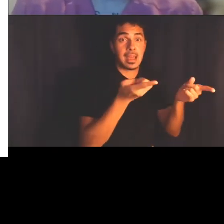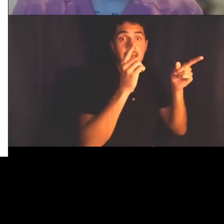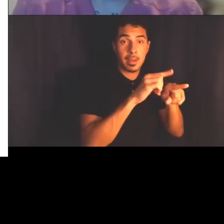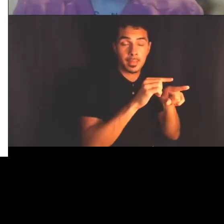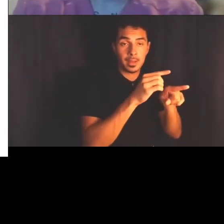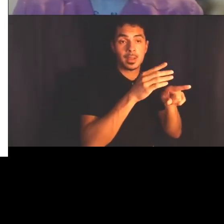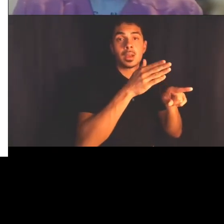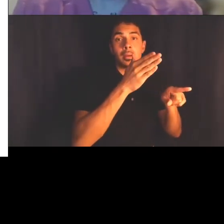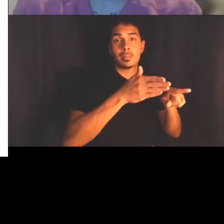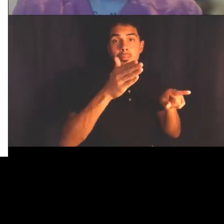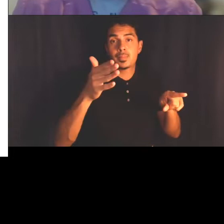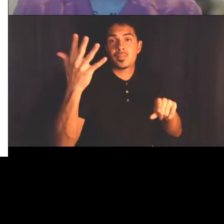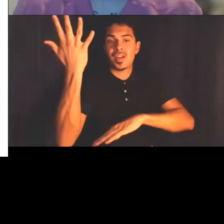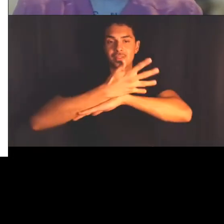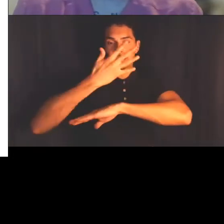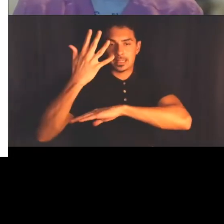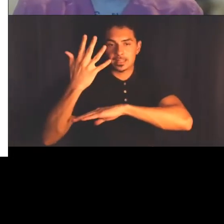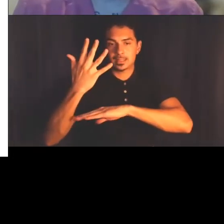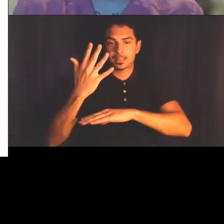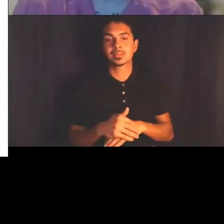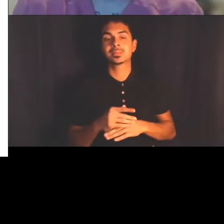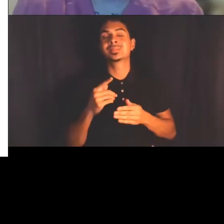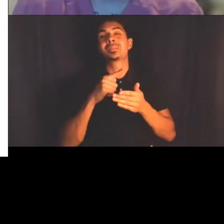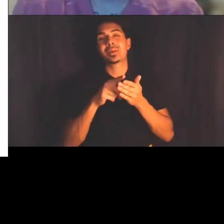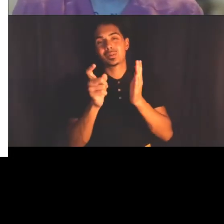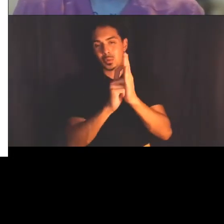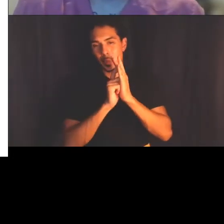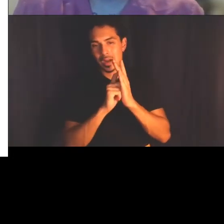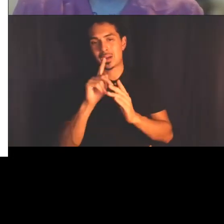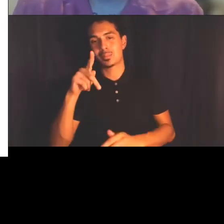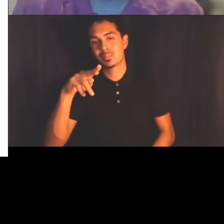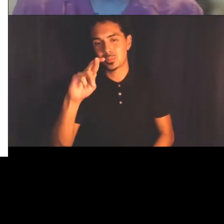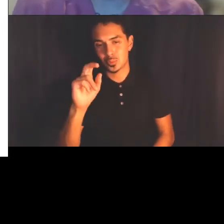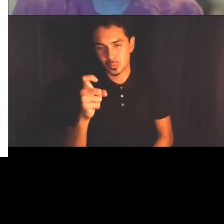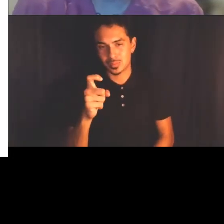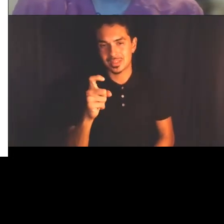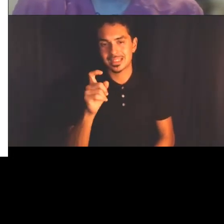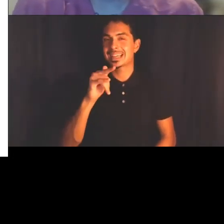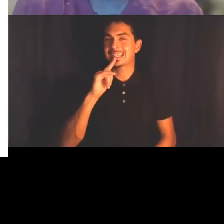be a barrier, because you do have to get a prescription from a healthcare provider in order to pick it up